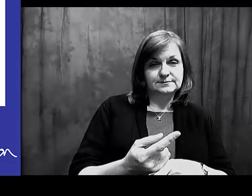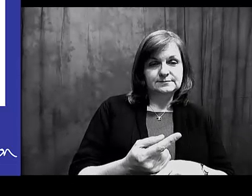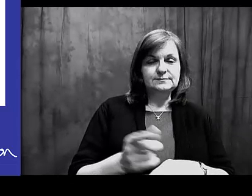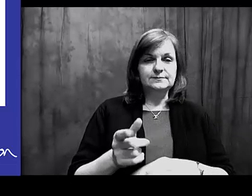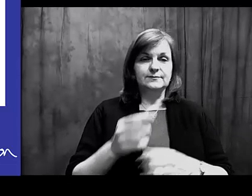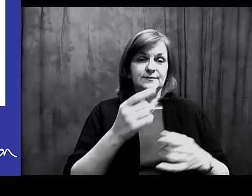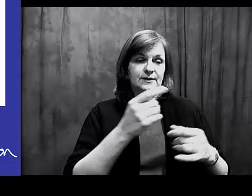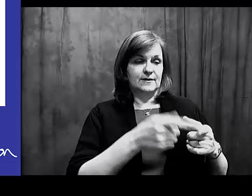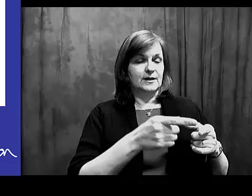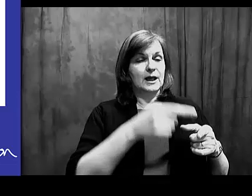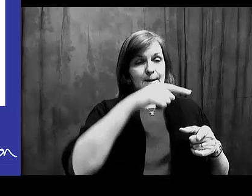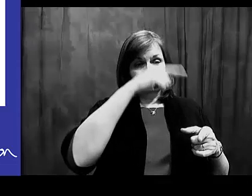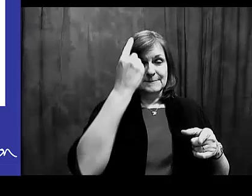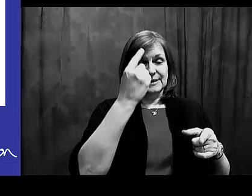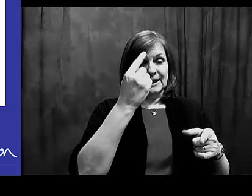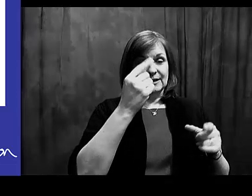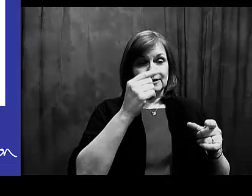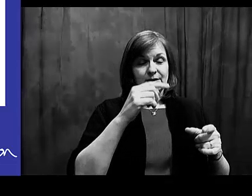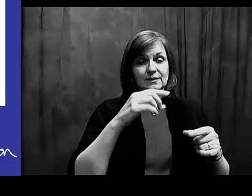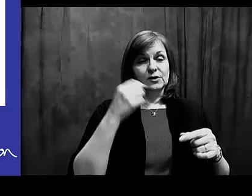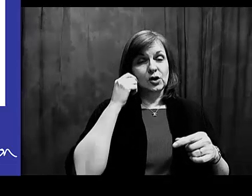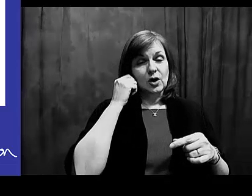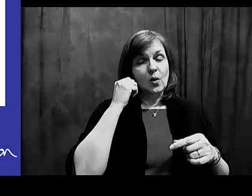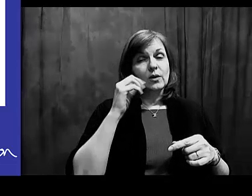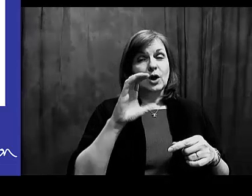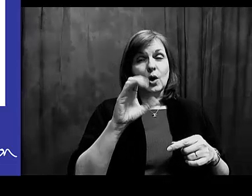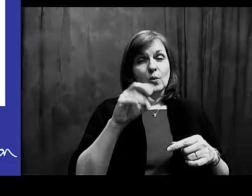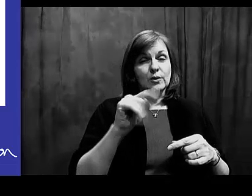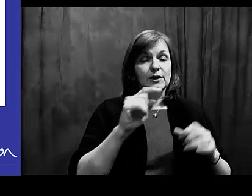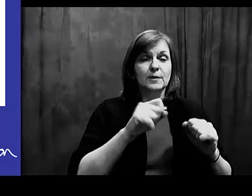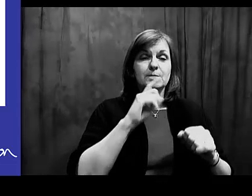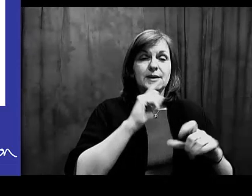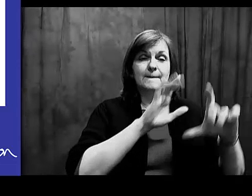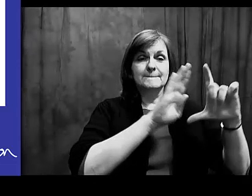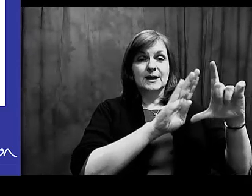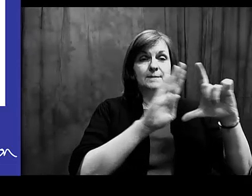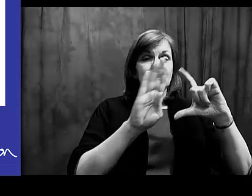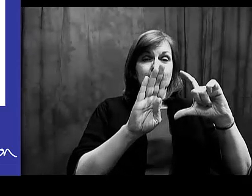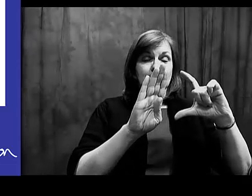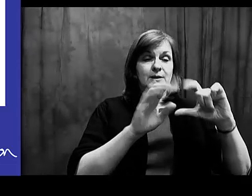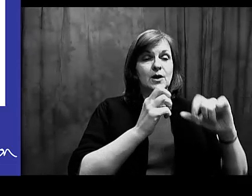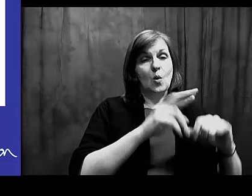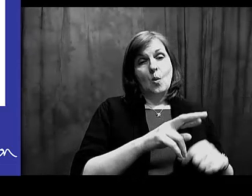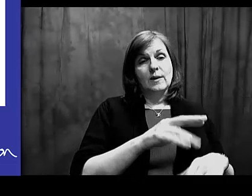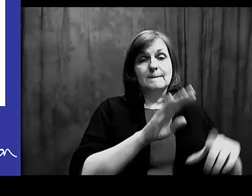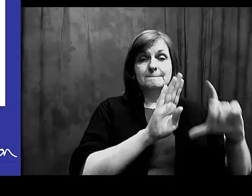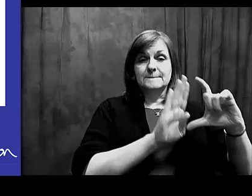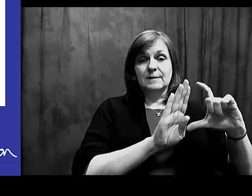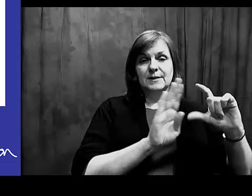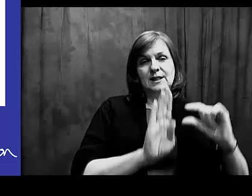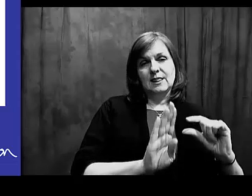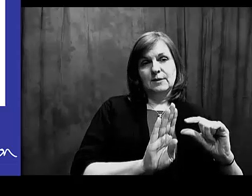right?? black coat could be big "B" big "B" or big "B" little "b" --- both of which will give you